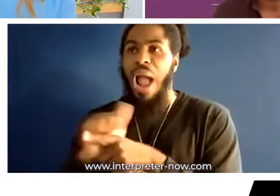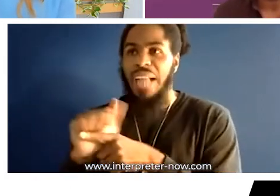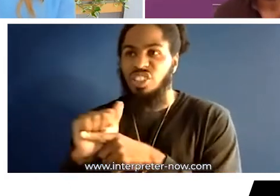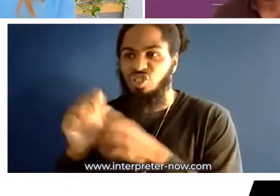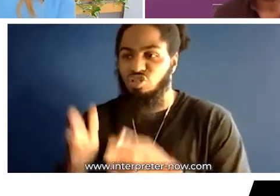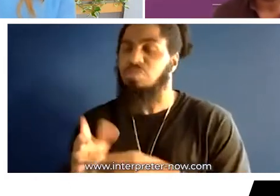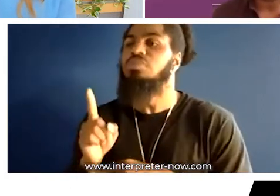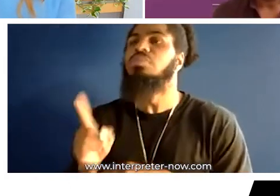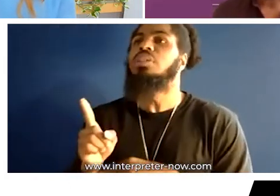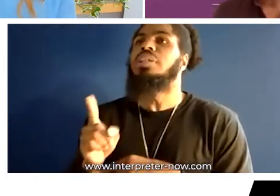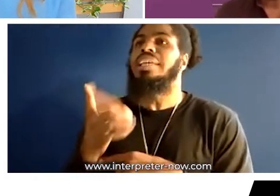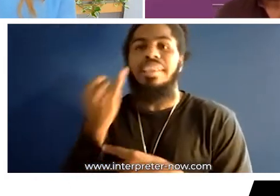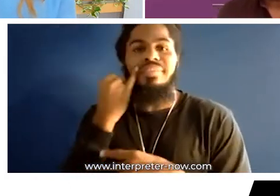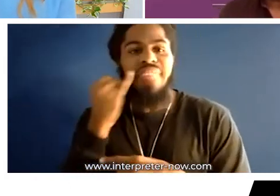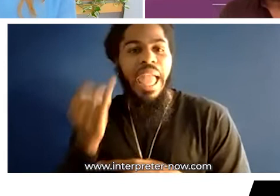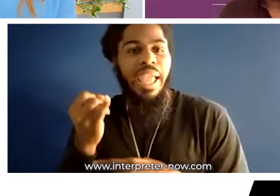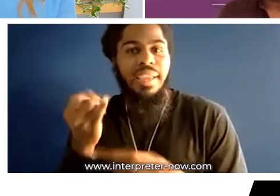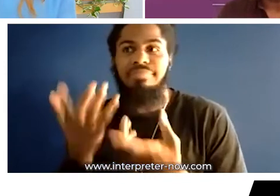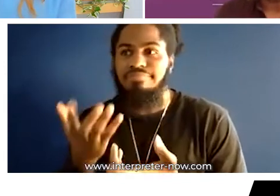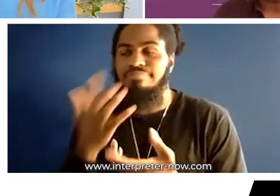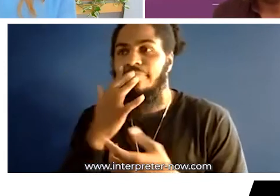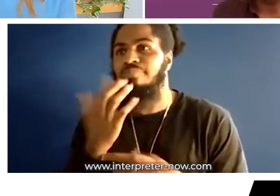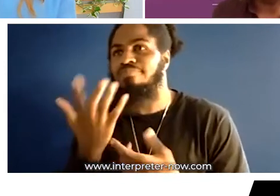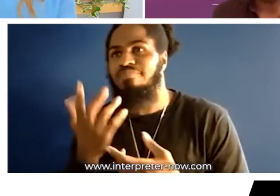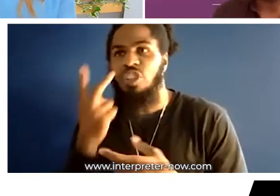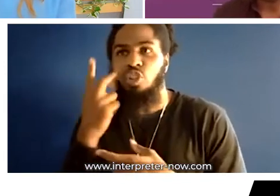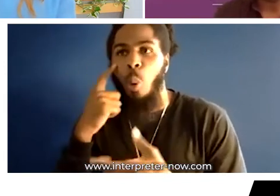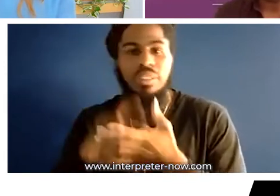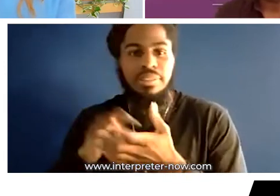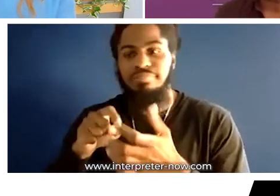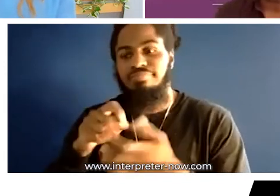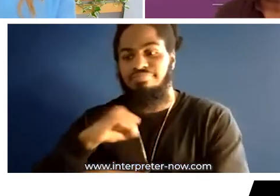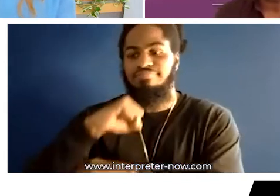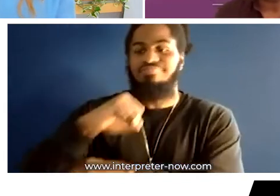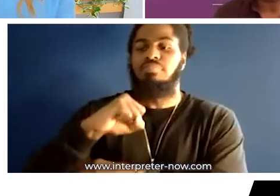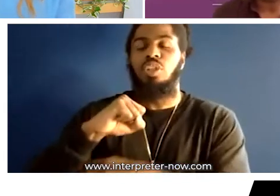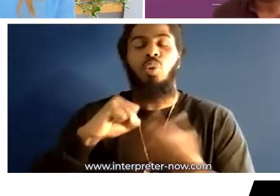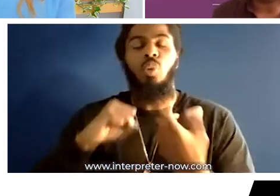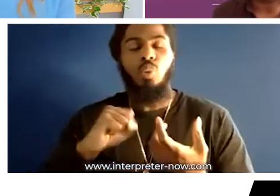presence to not feel like you have to do all that alone. I mean, because to your point, Melinda, there are a lot of nuances, right?